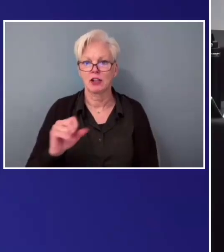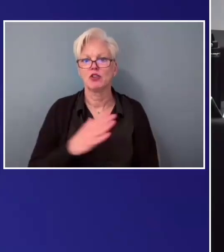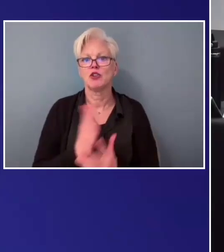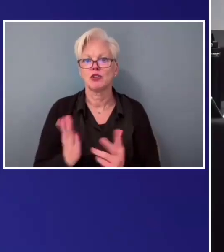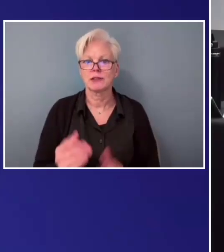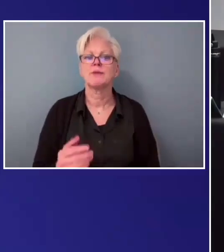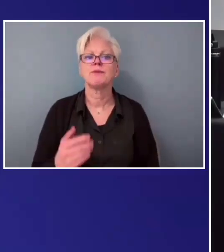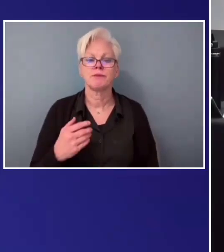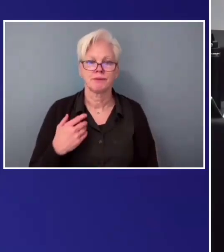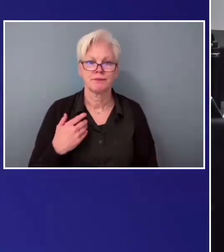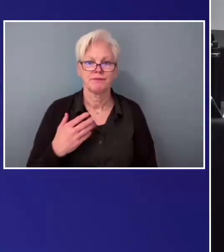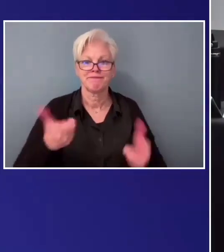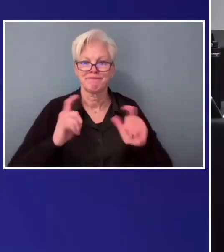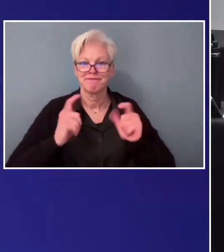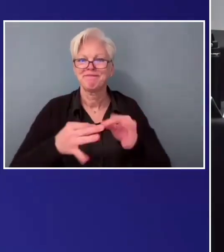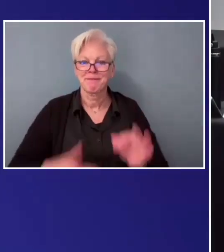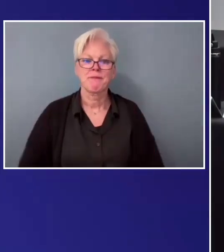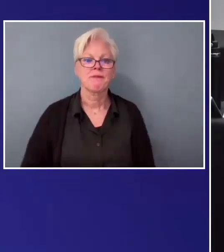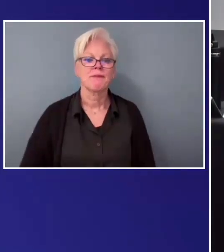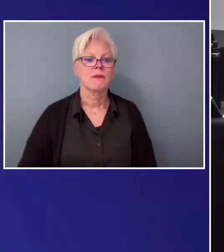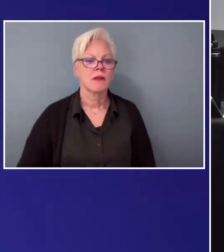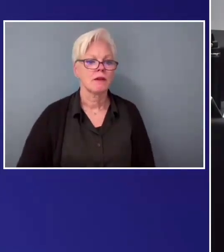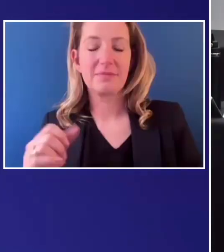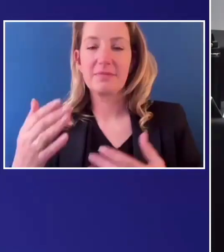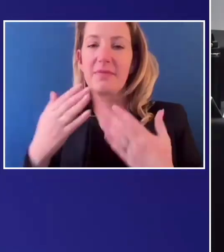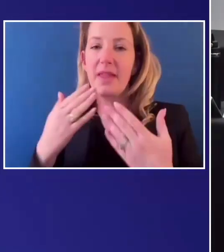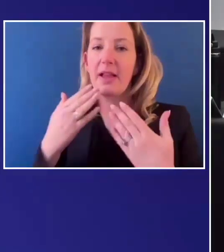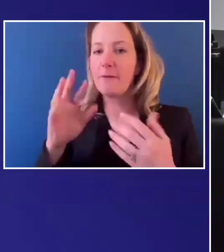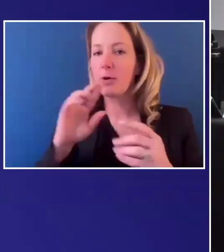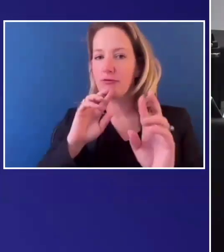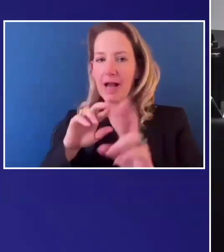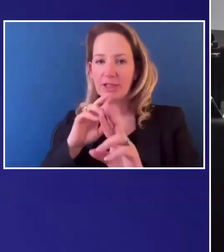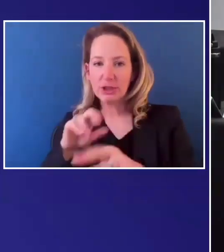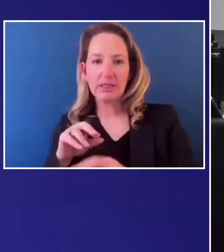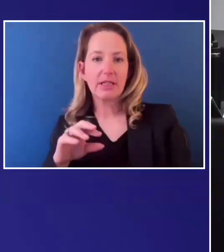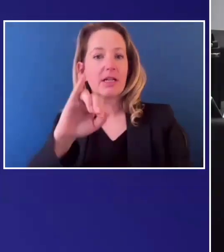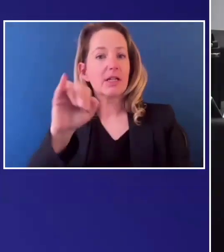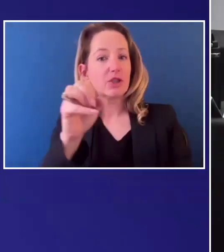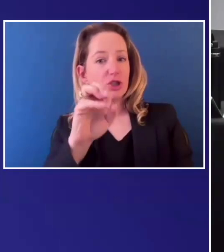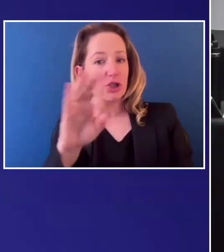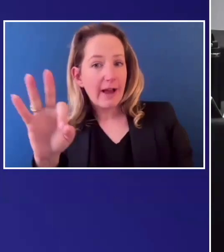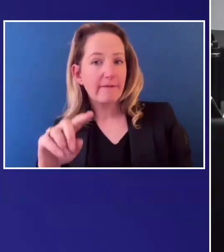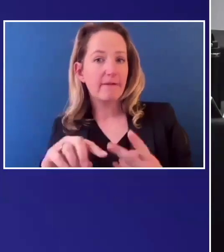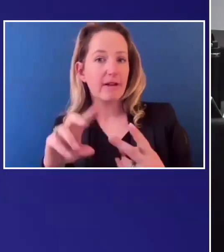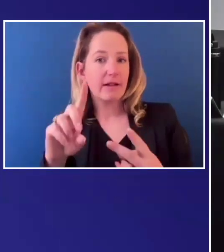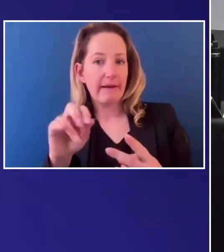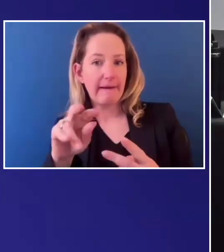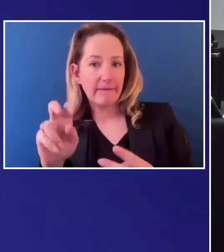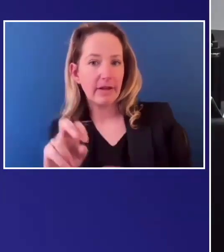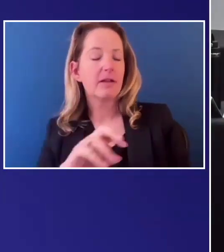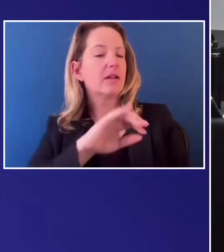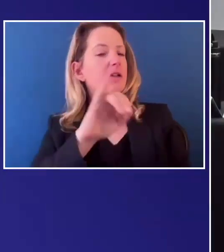Thank you, David. And for the reactions, Jeff and Dave. Jeff? Yeah, just a quick question. If it's in the code book and I missed it,